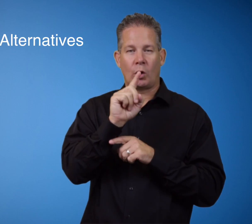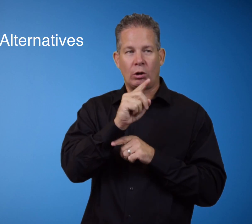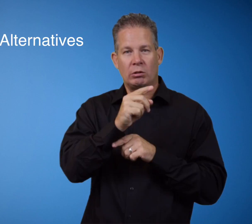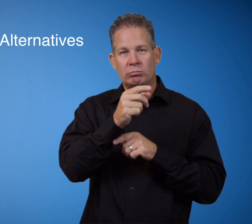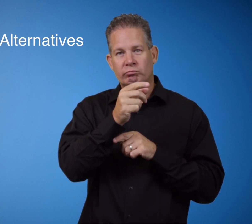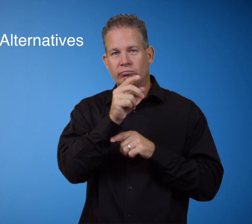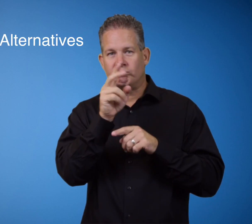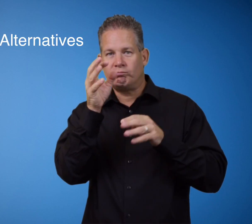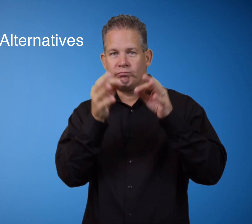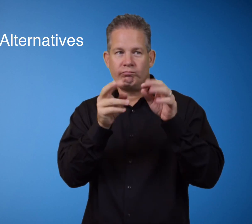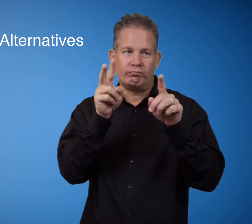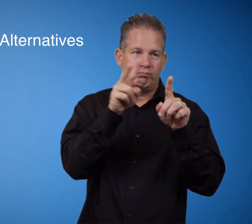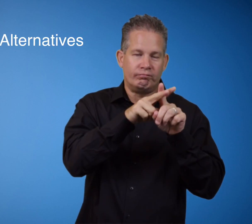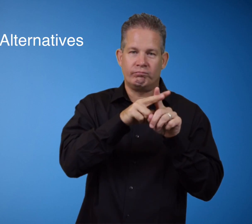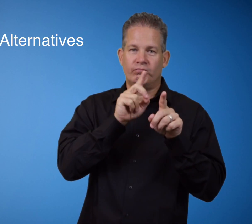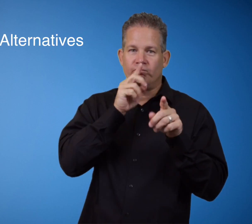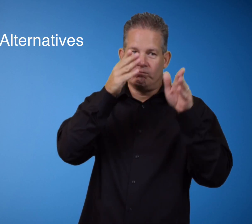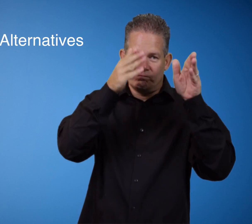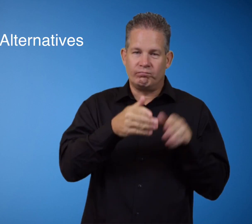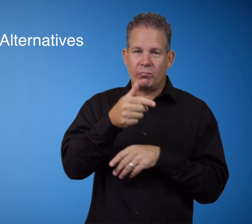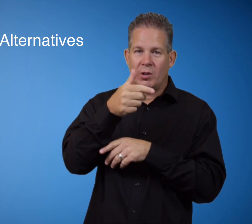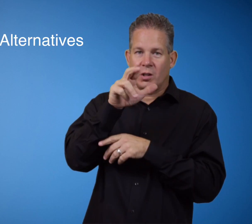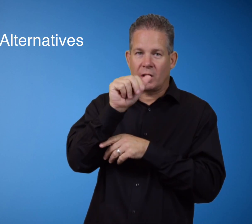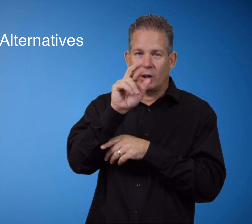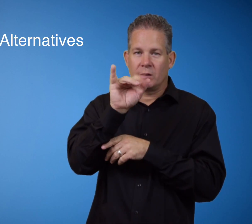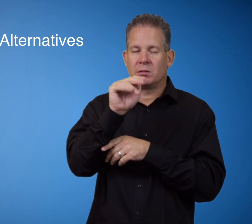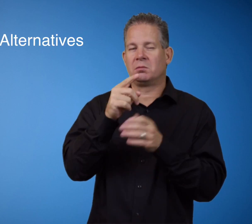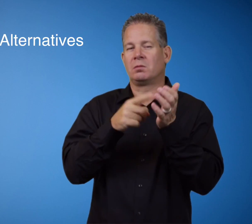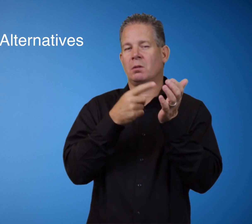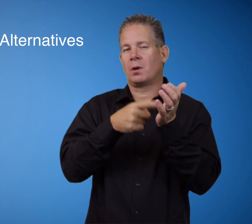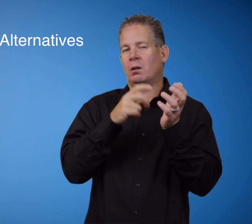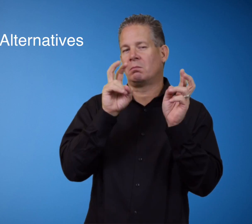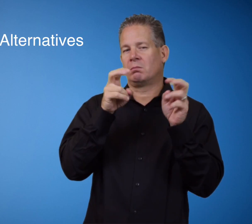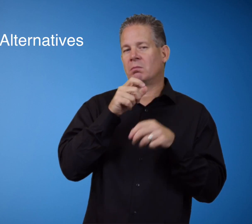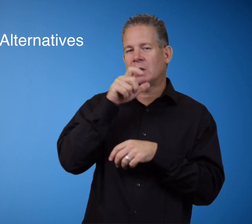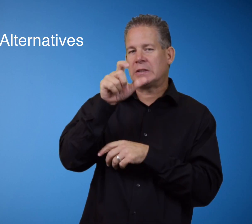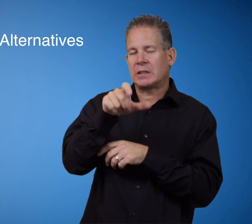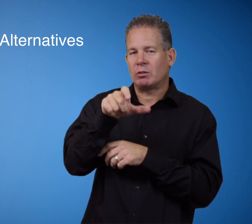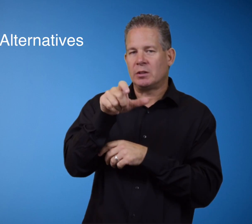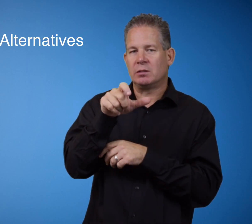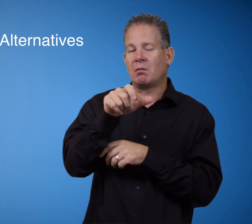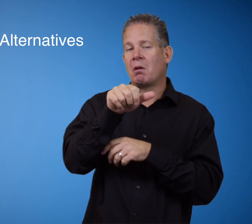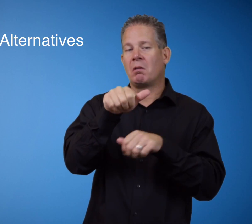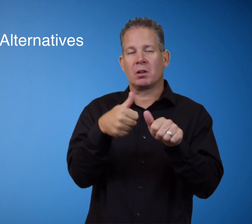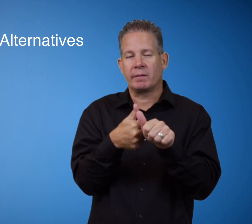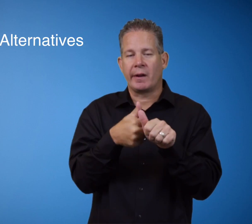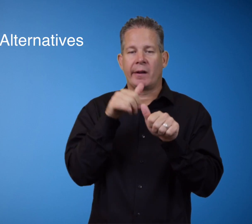For example, there may be a situation in which a court assigns a guardian. And sometimes a guardian may not be needed.